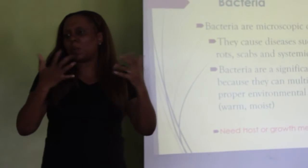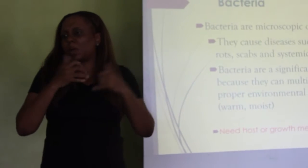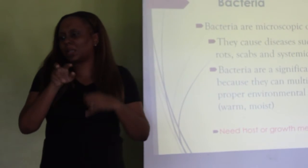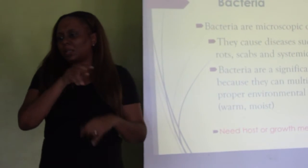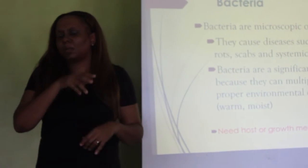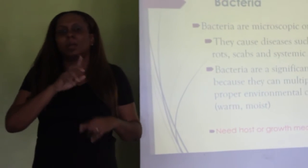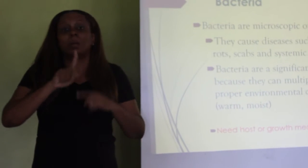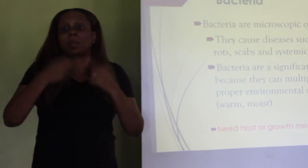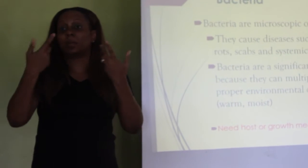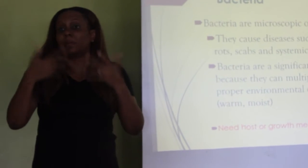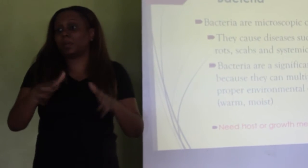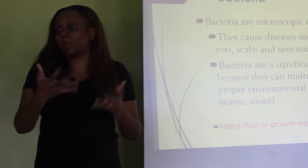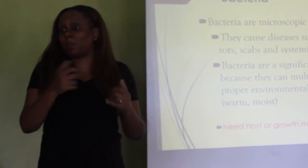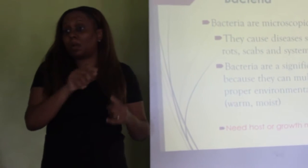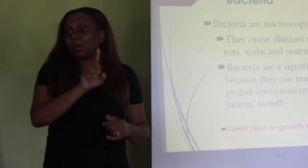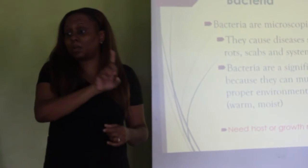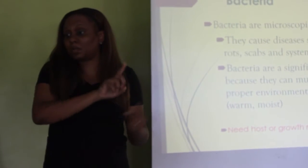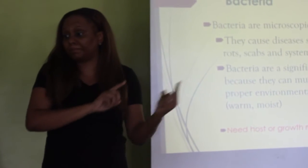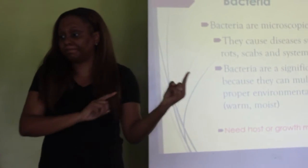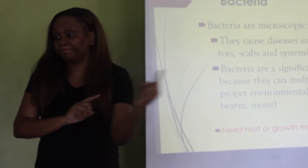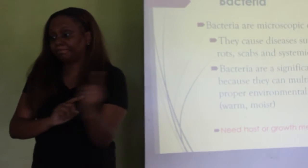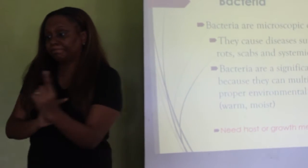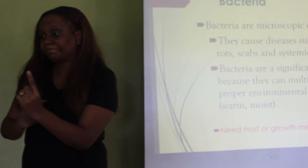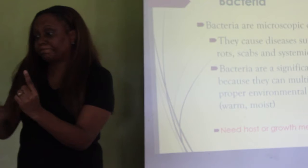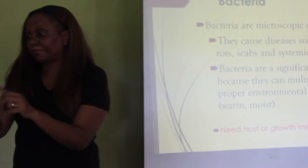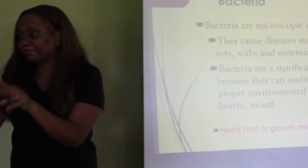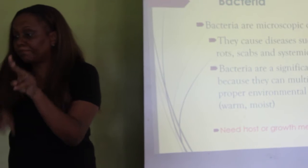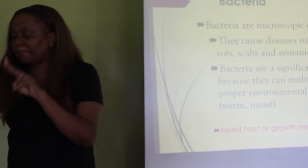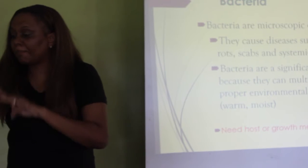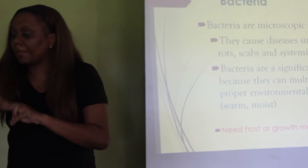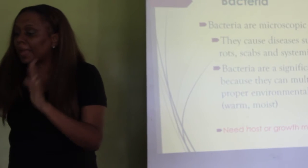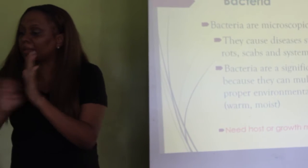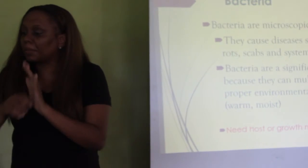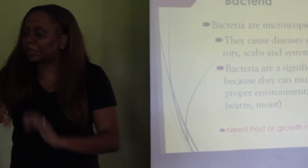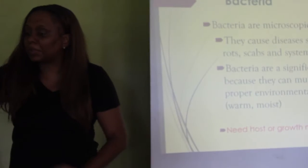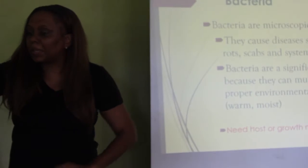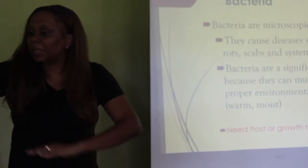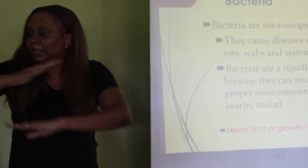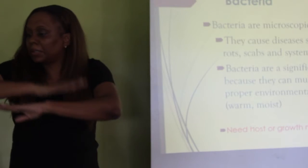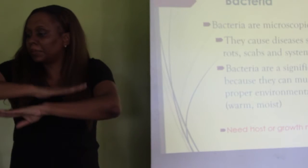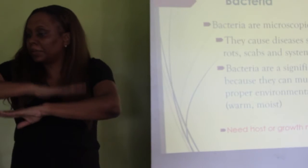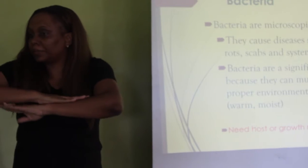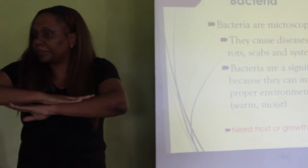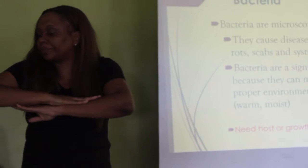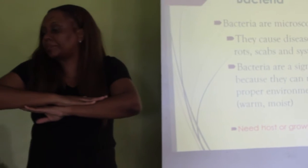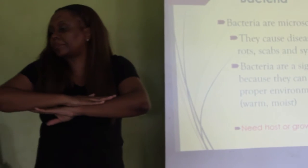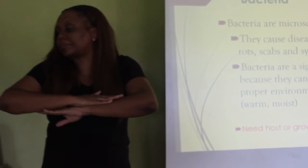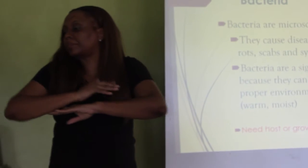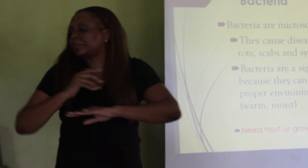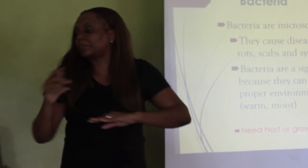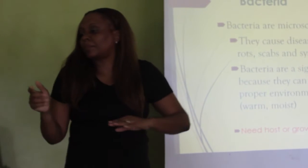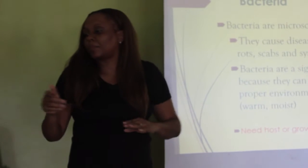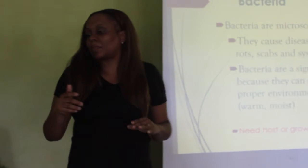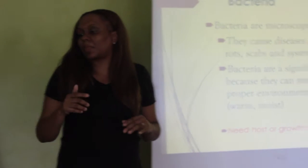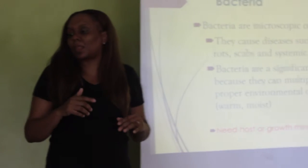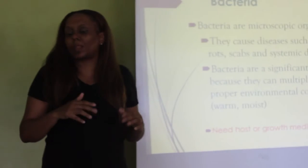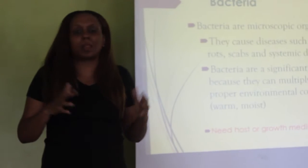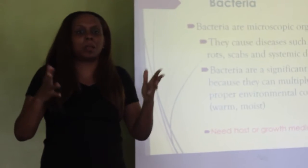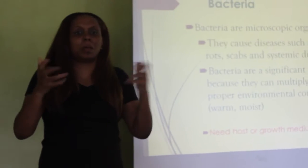and look at the samples that we have the exhibits that we have will show bacterial effect on the